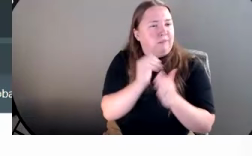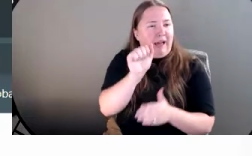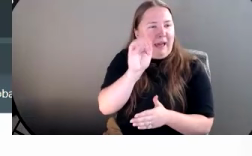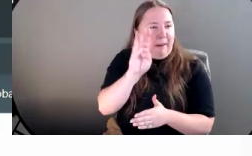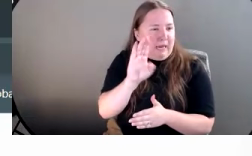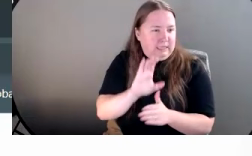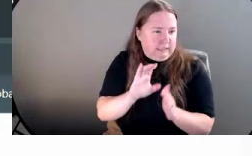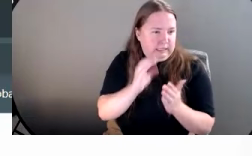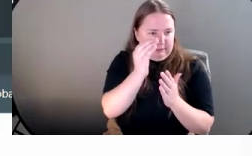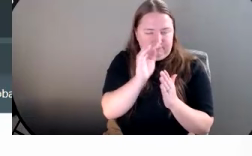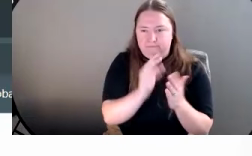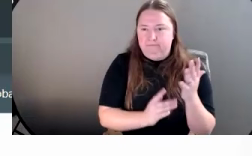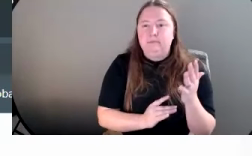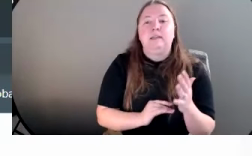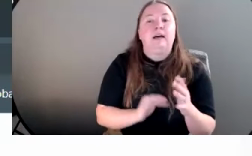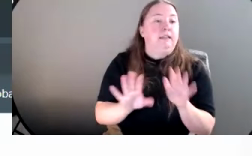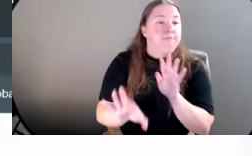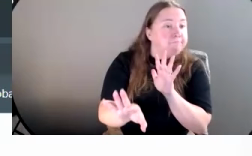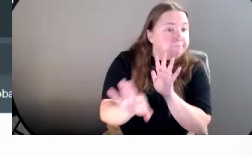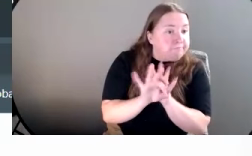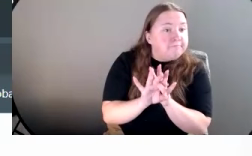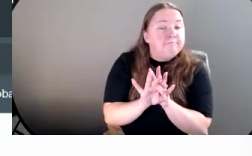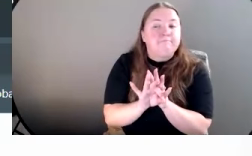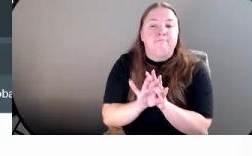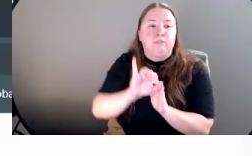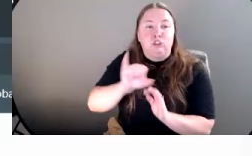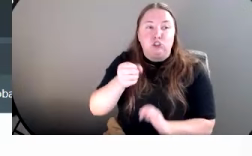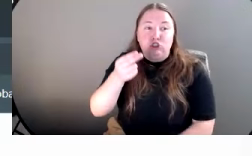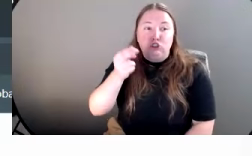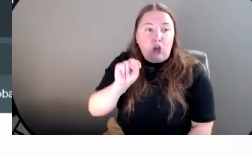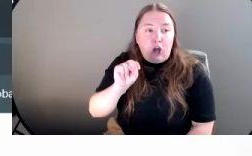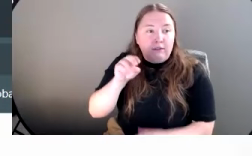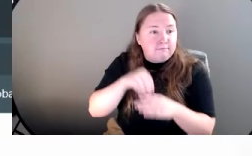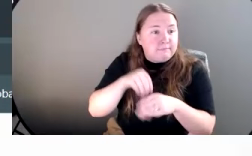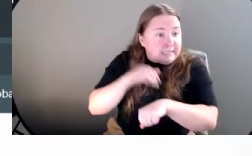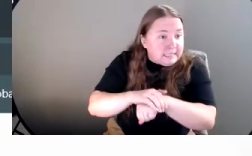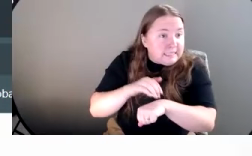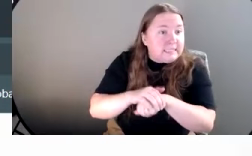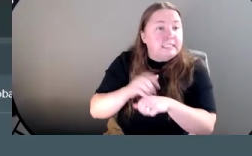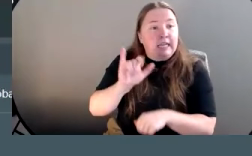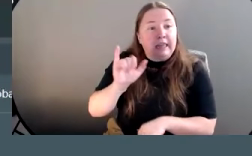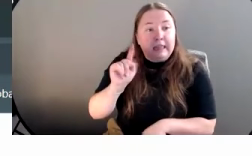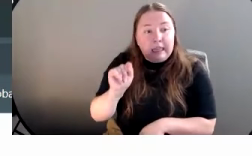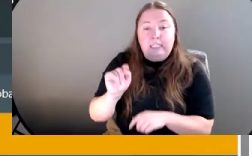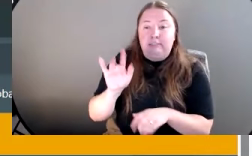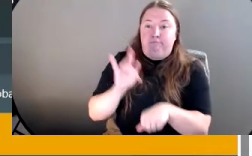And then you click on your discipline. John is in English and literature. So I'm going to click on that.